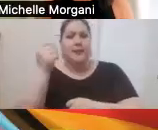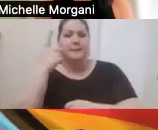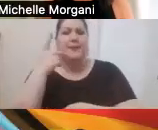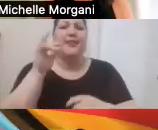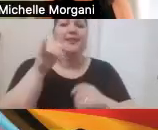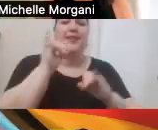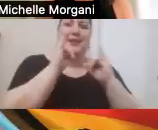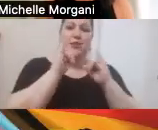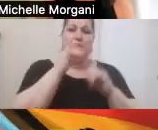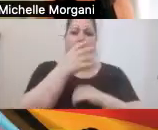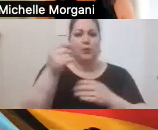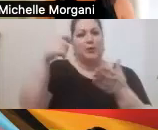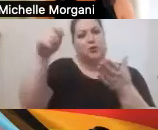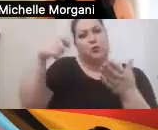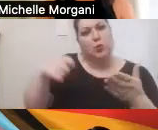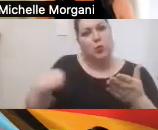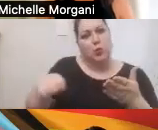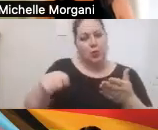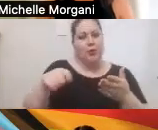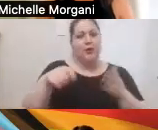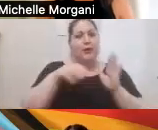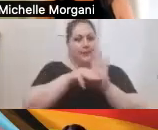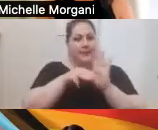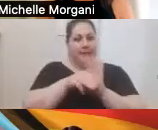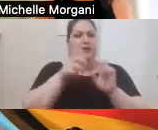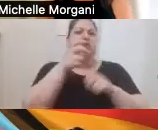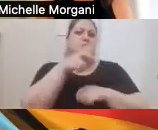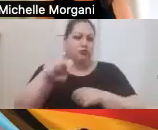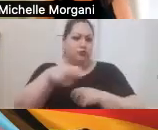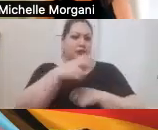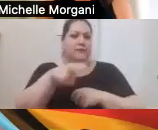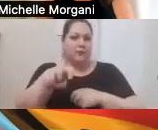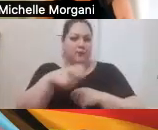Reliability and validity is based solely on the use of the original COPM though.